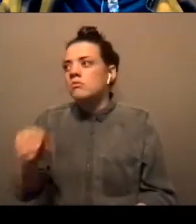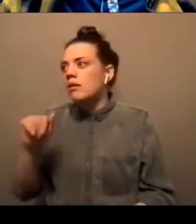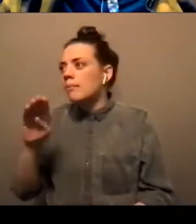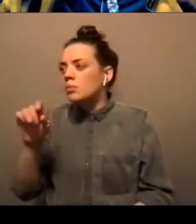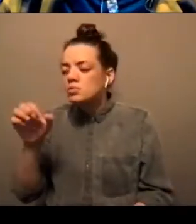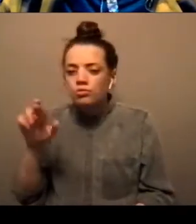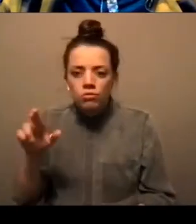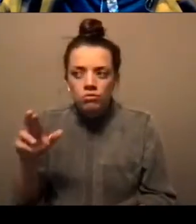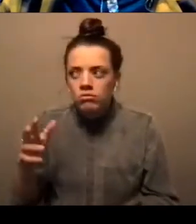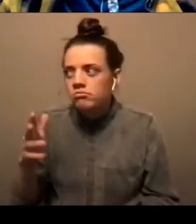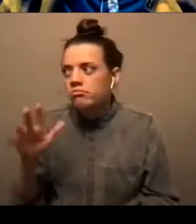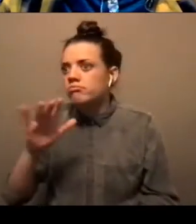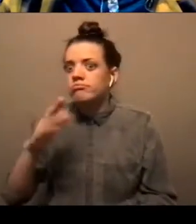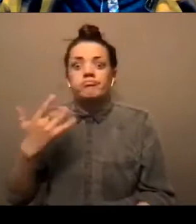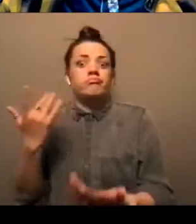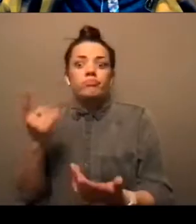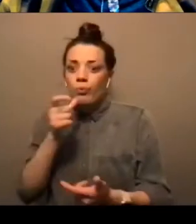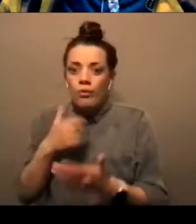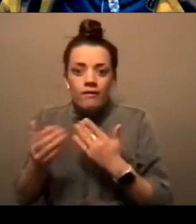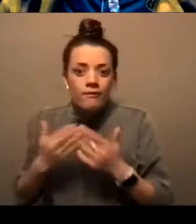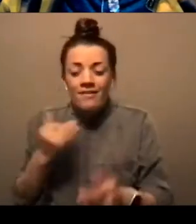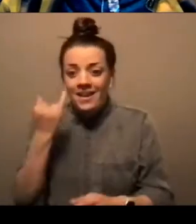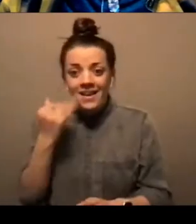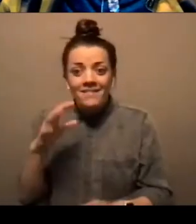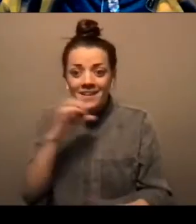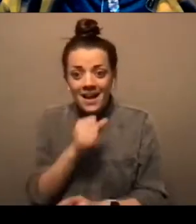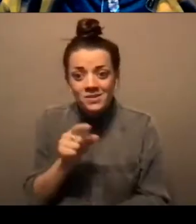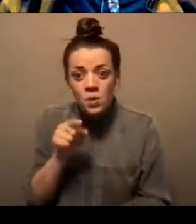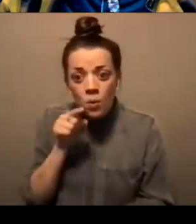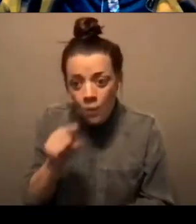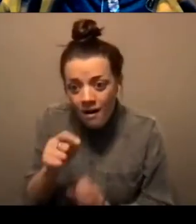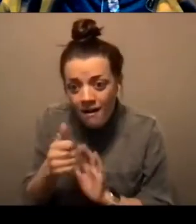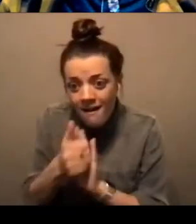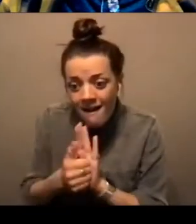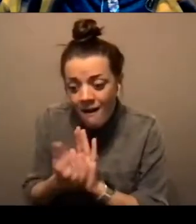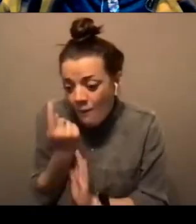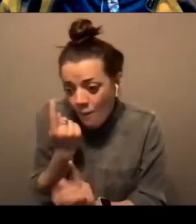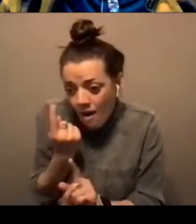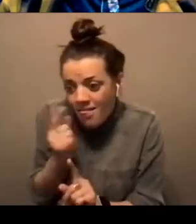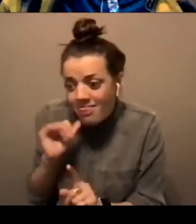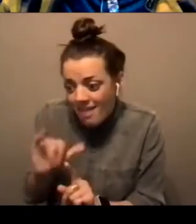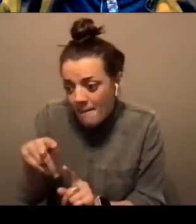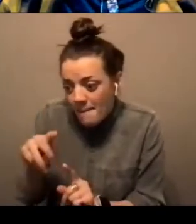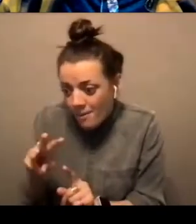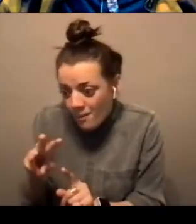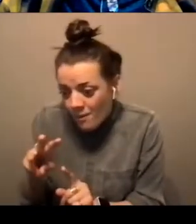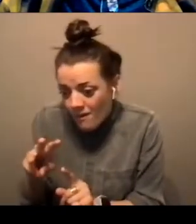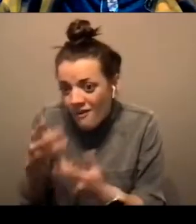is able to get your password for one account, then they can get into all of the accounts